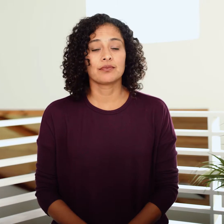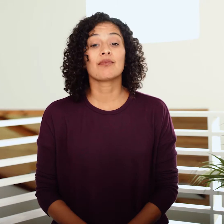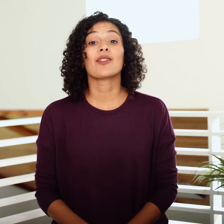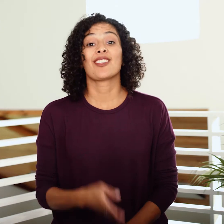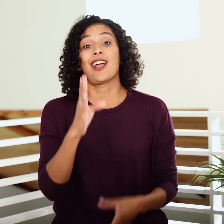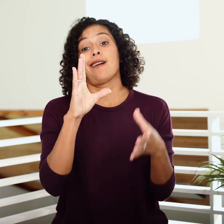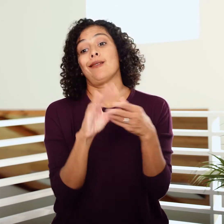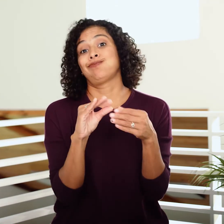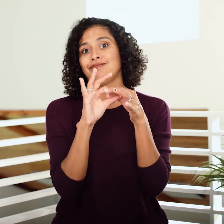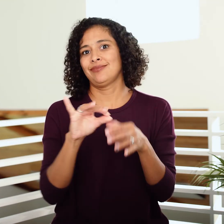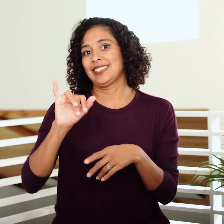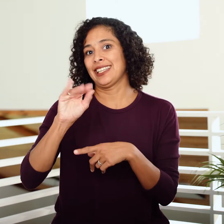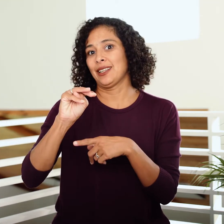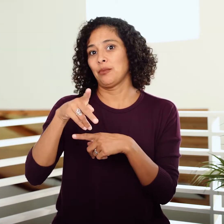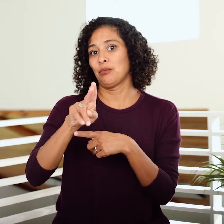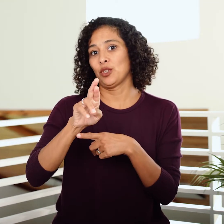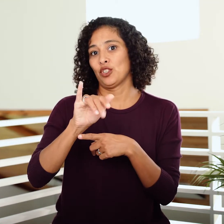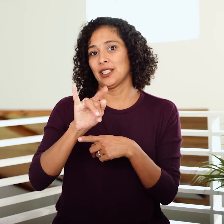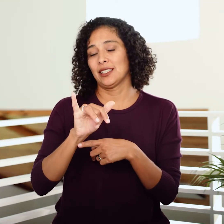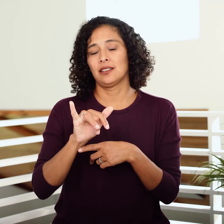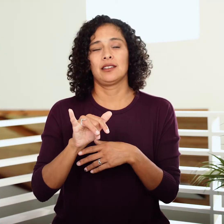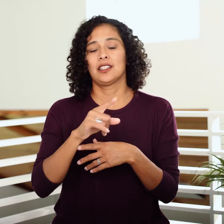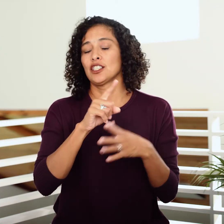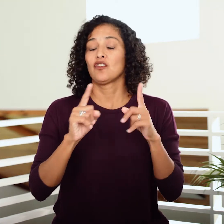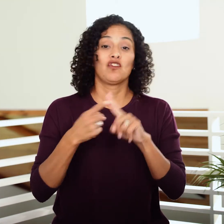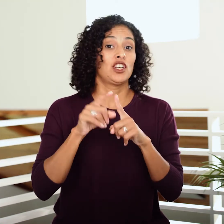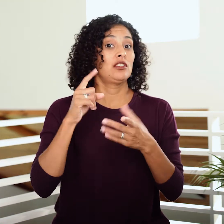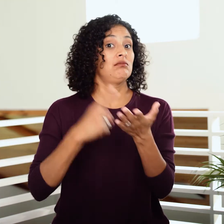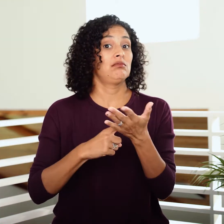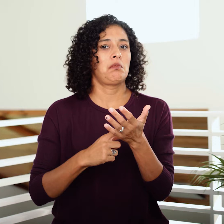In dealing with impurity, He starts with